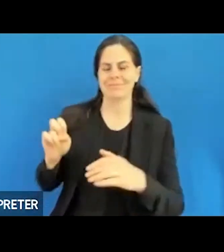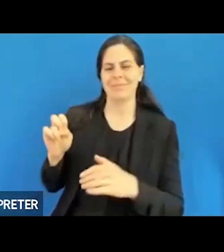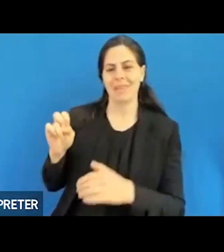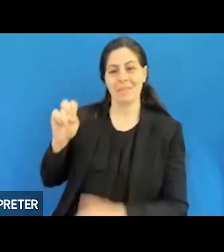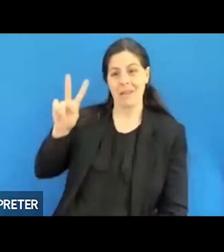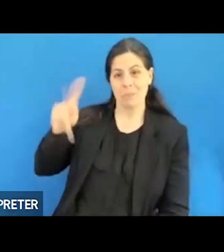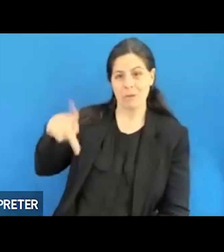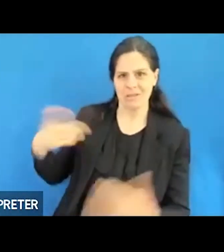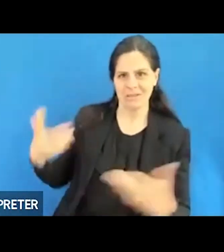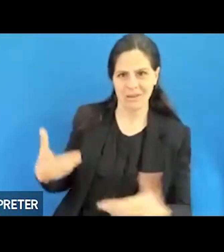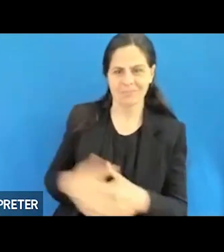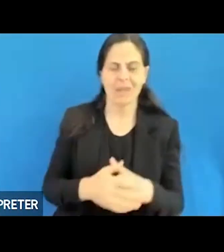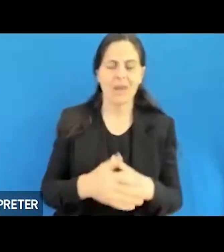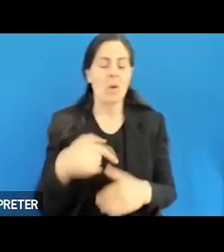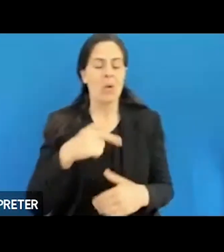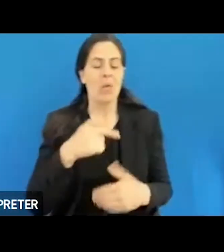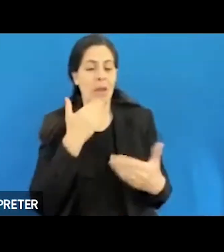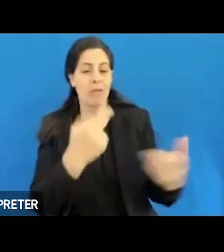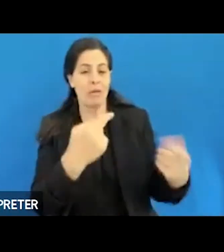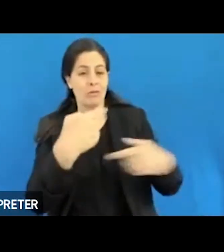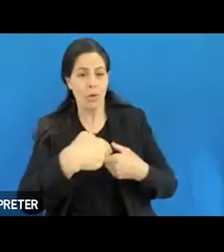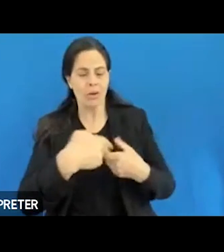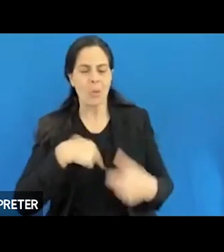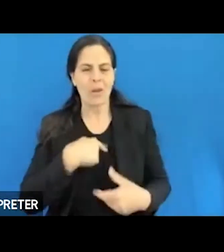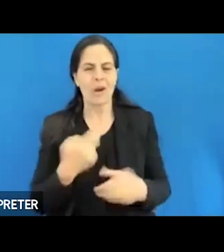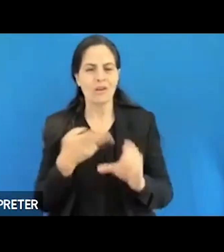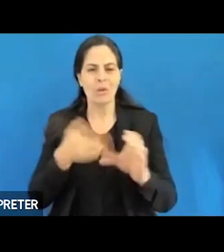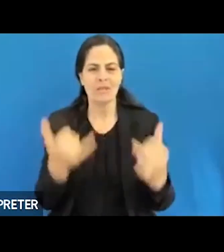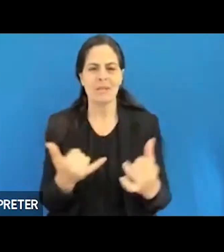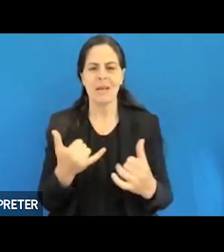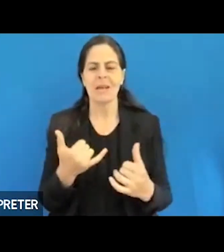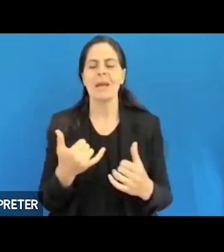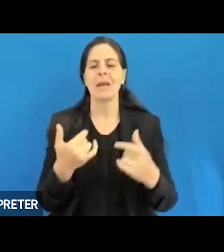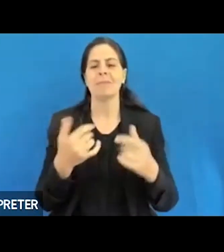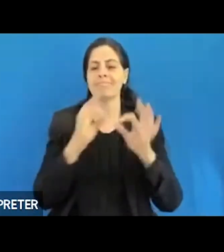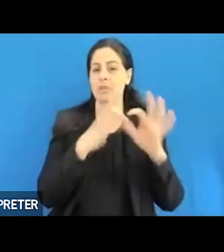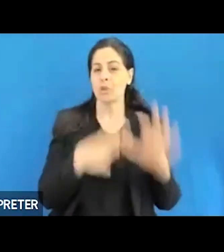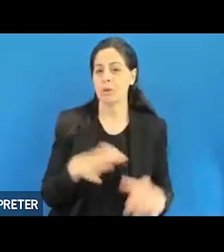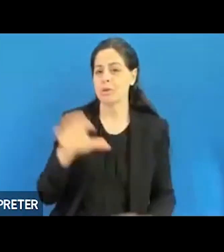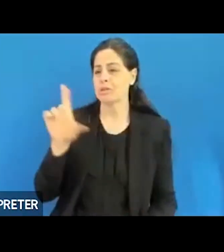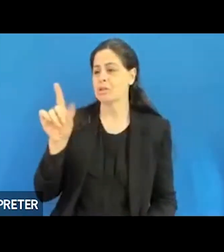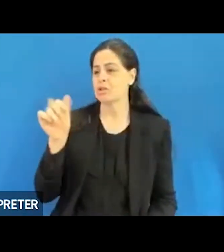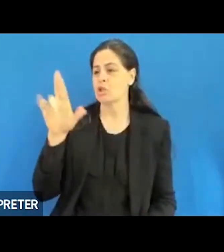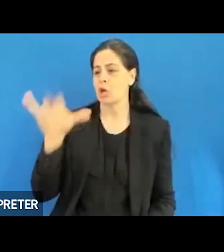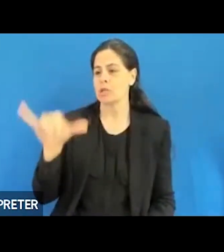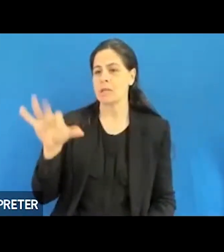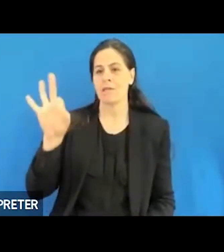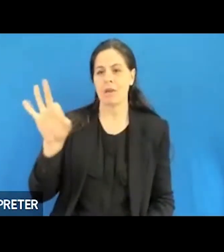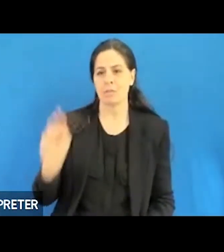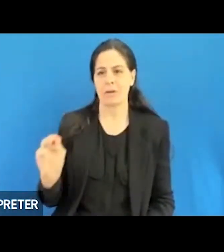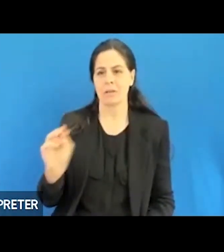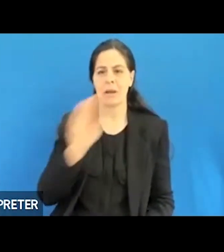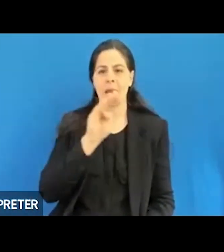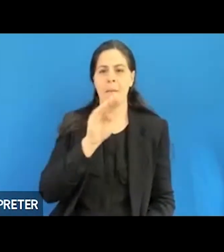We are joined today by American Sign Language interpreters, Darcy French-Myerson and Mara Bassani-Santamaria.